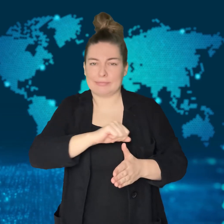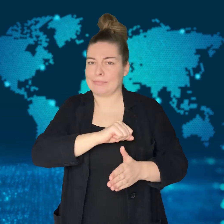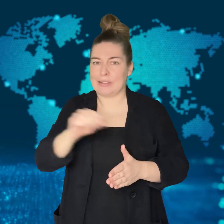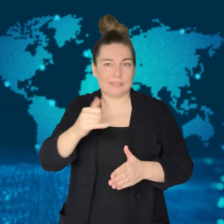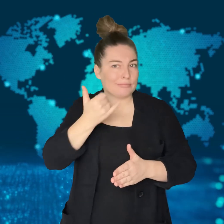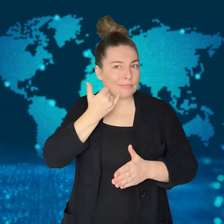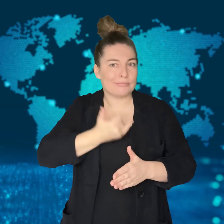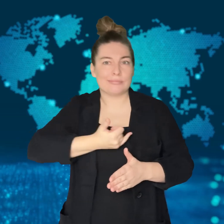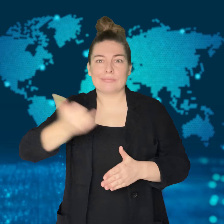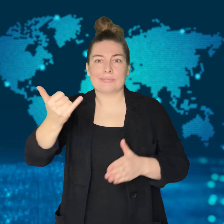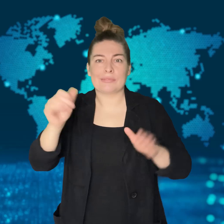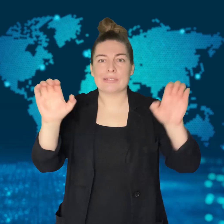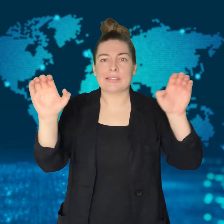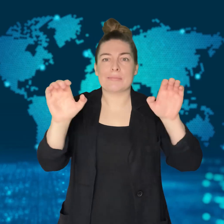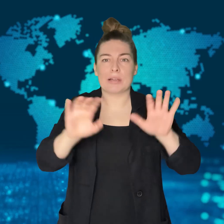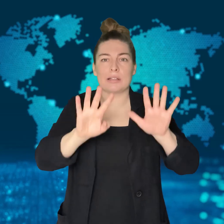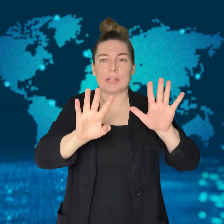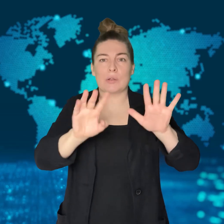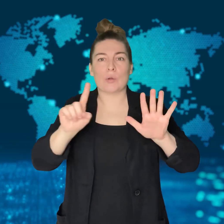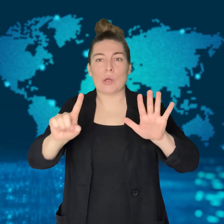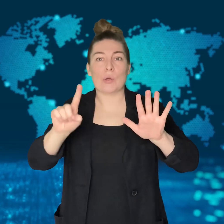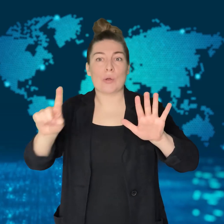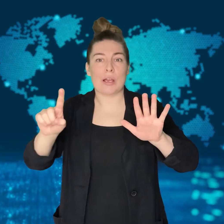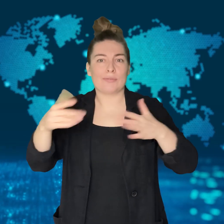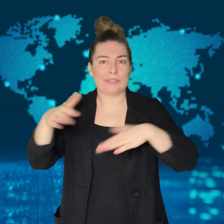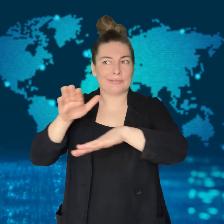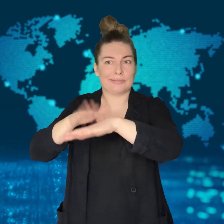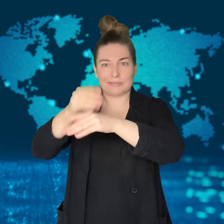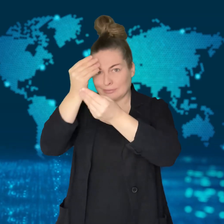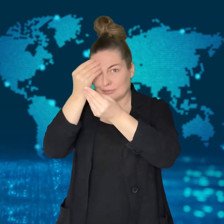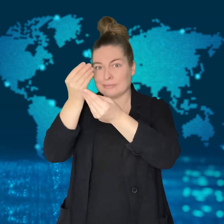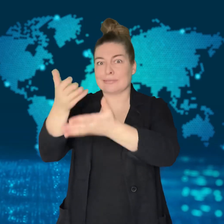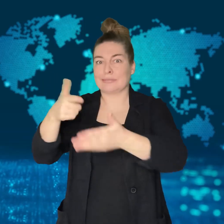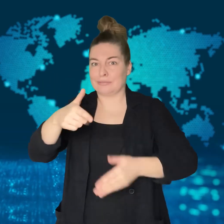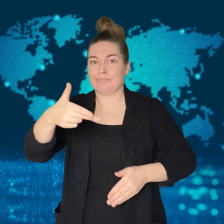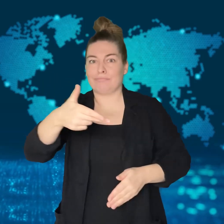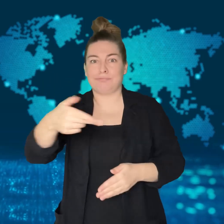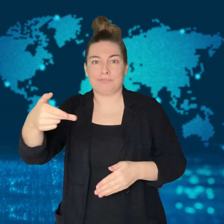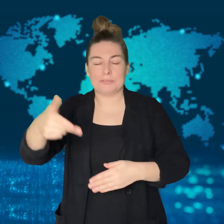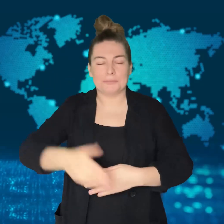A second-grade teacher calle 911 to report the shooting.